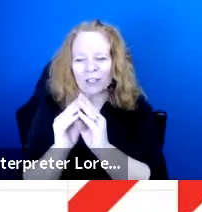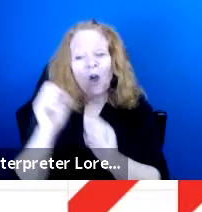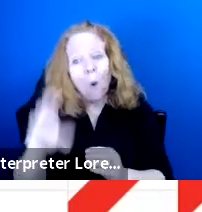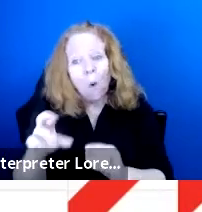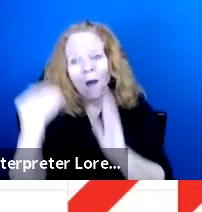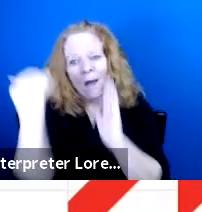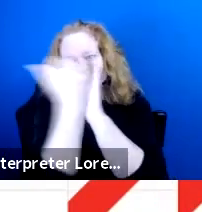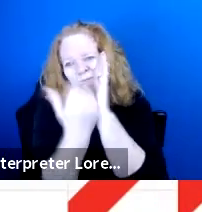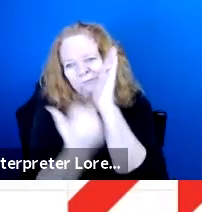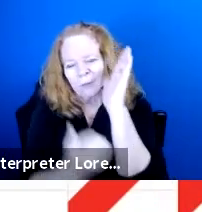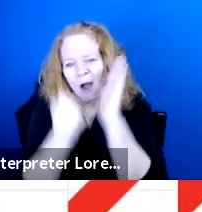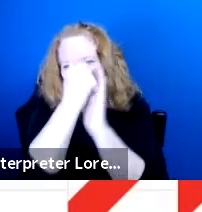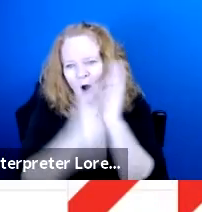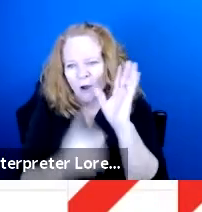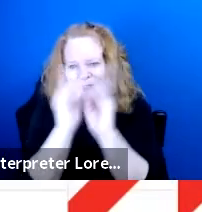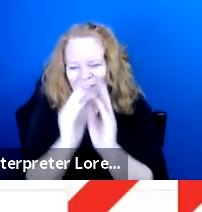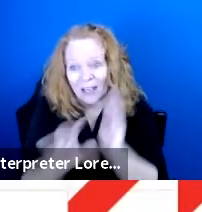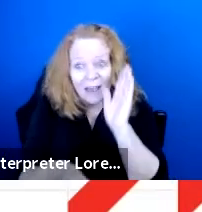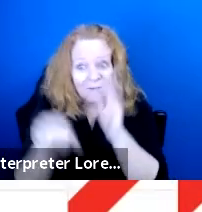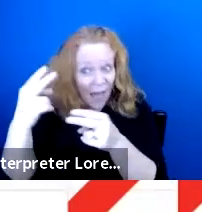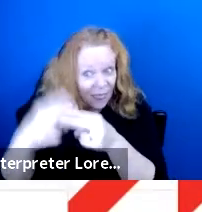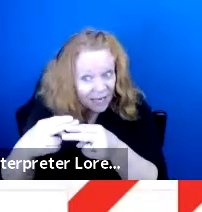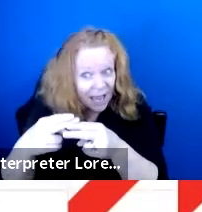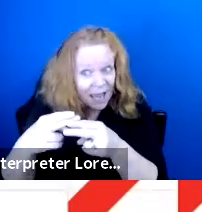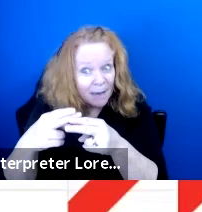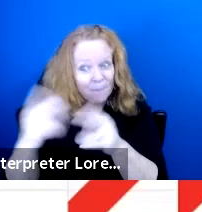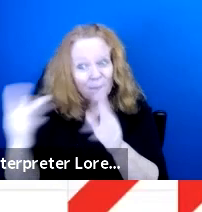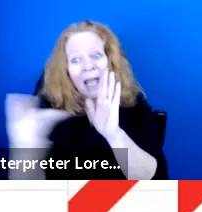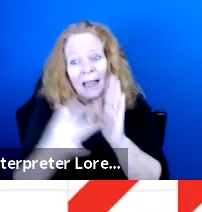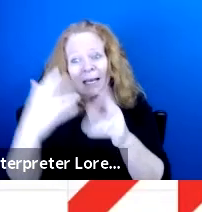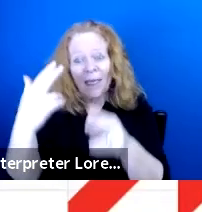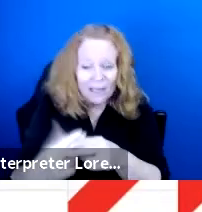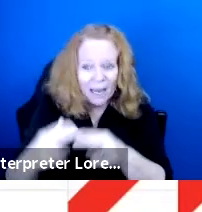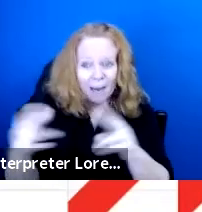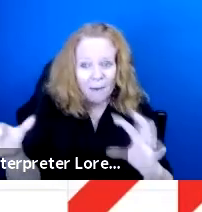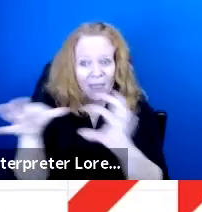sessions find the name of the session select the name of the session link then scroll down